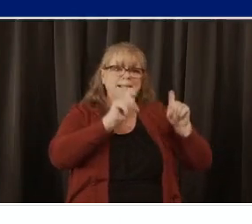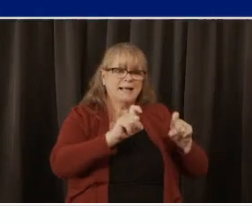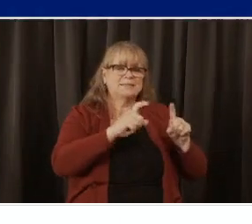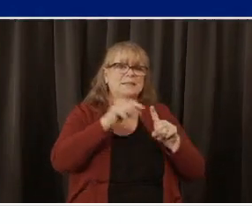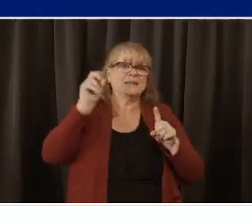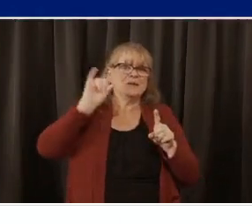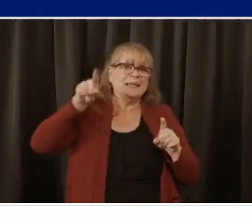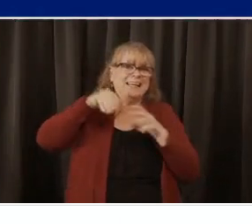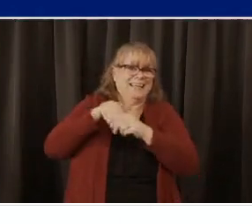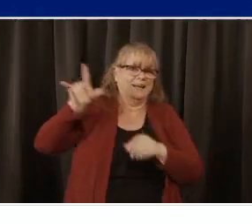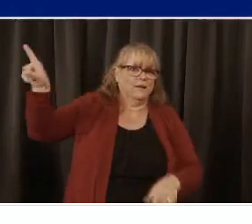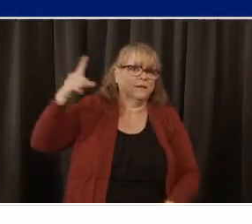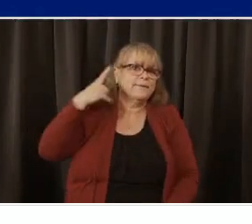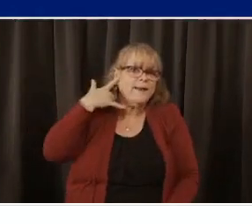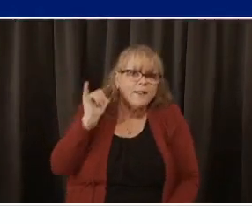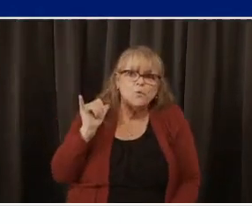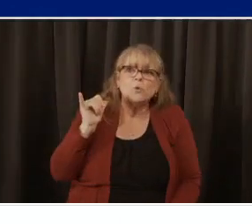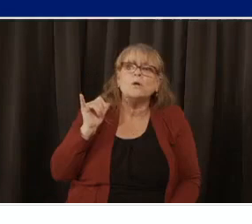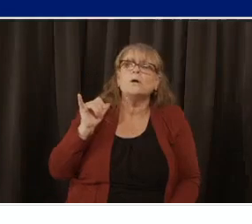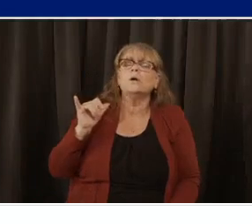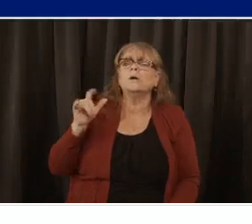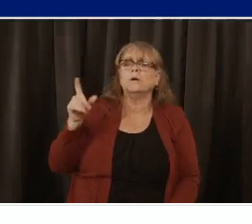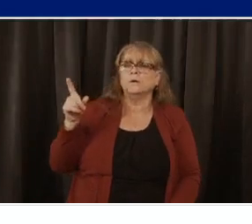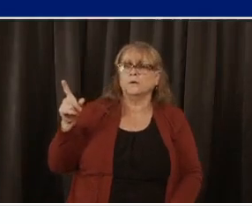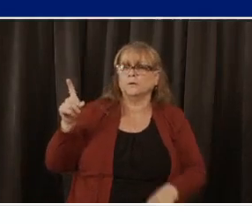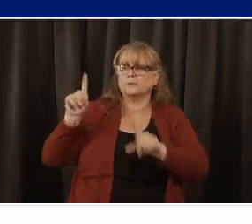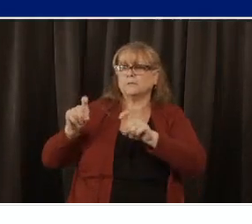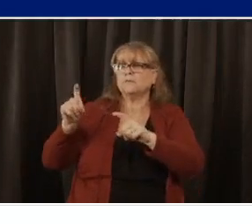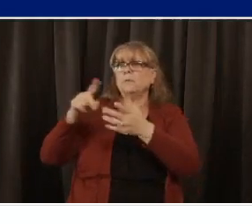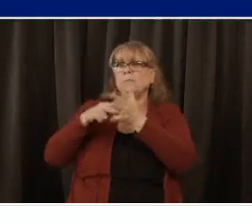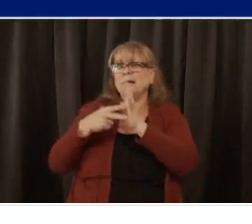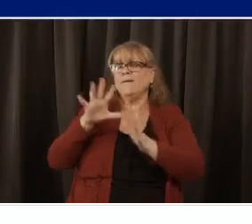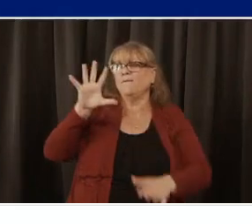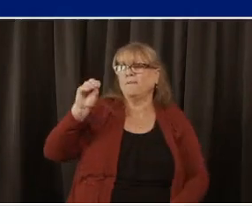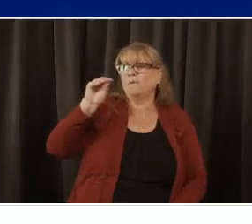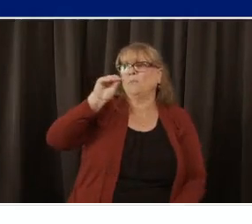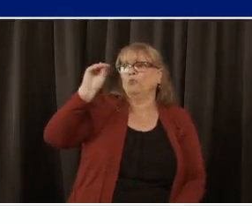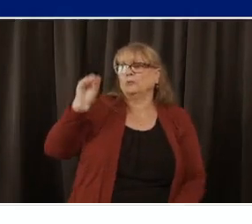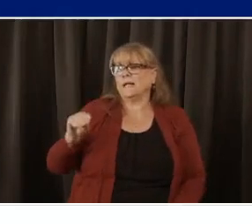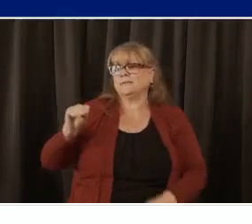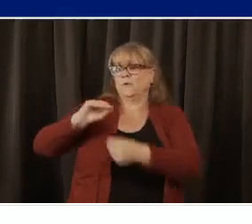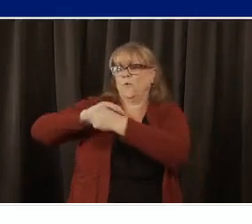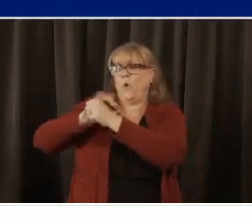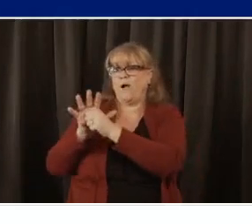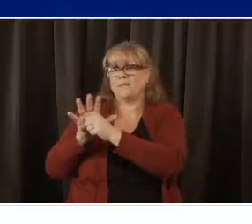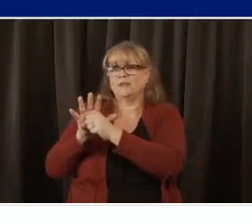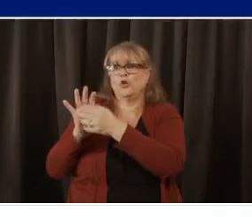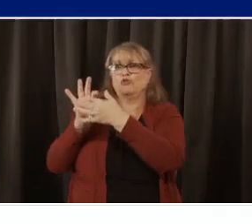And so because of that, if you develop COVID Now, chances are that you're actually going to be infected with a variant that is probably